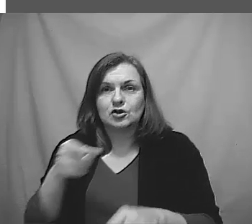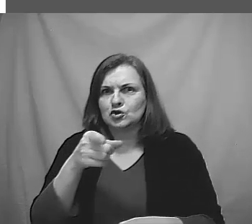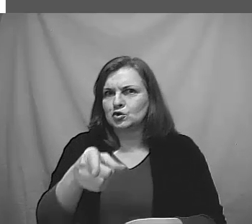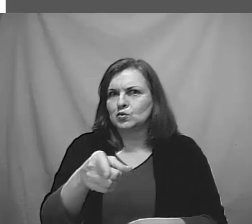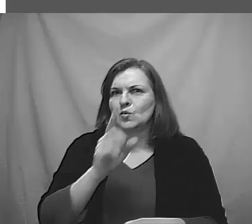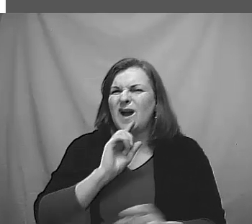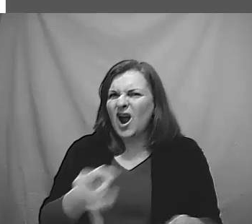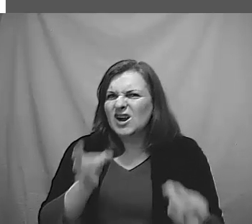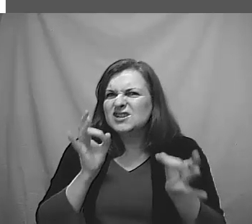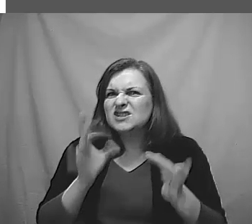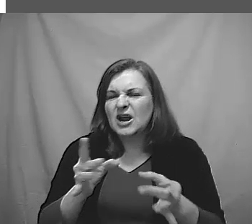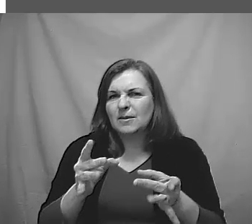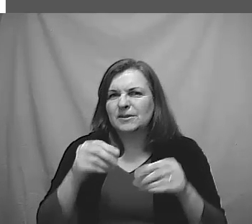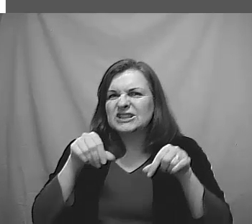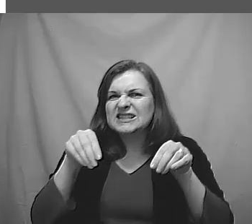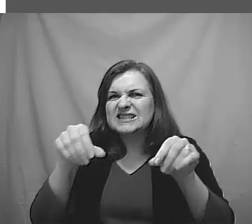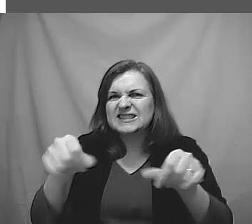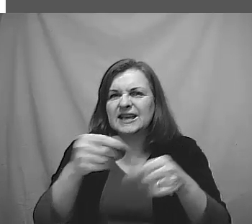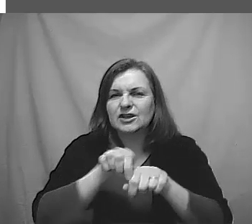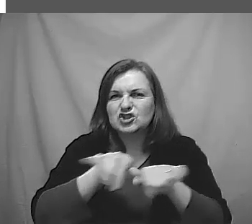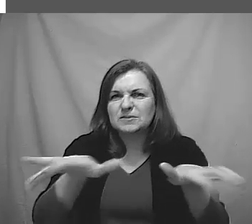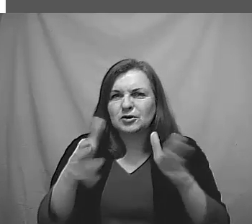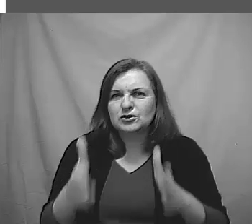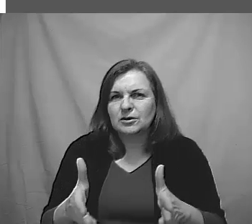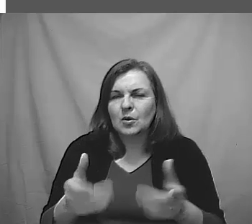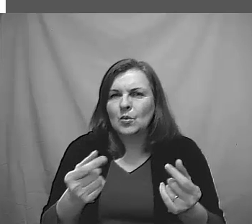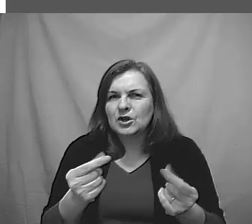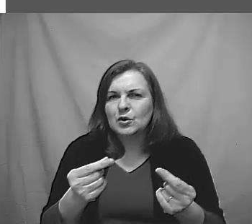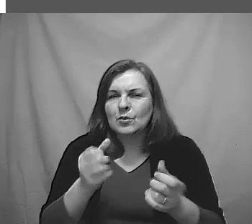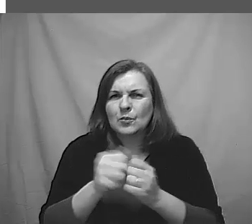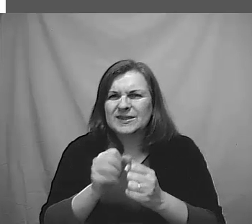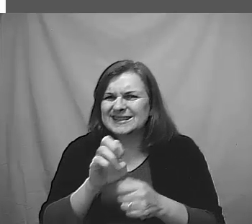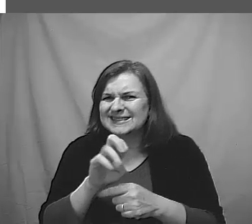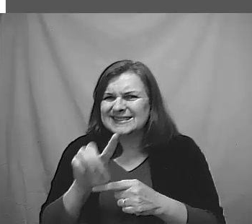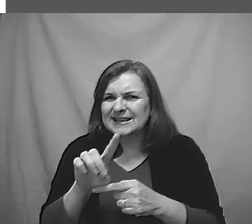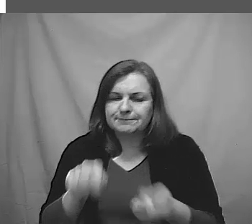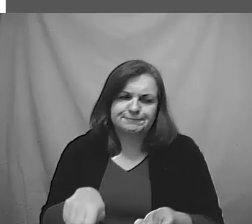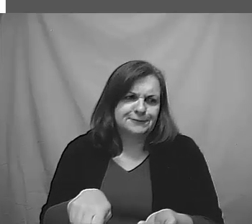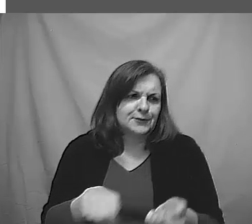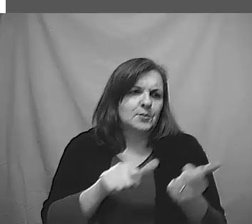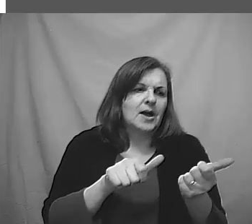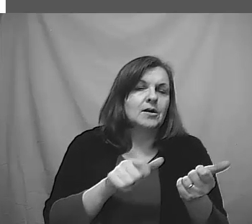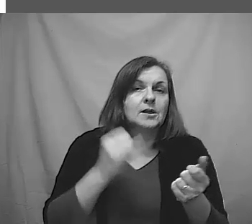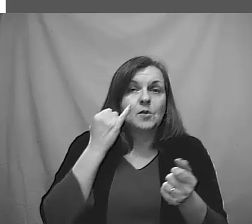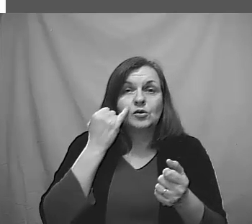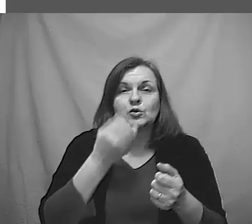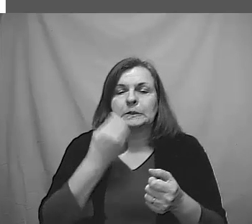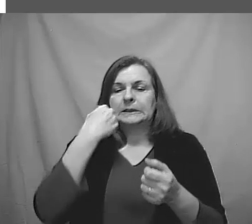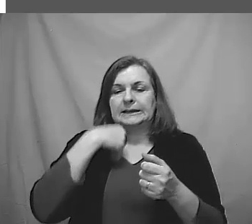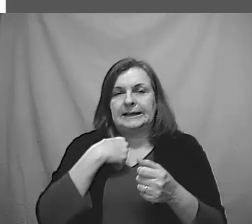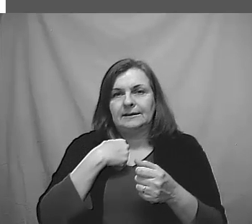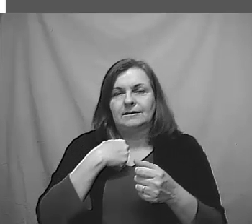for deposit -- you are a terrible seed disperser!! you deposit seeds in the garbage can or if you eat them accidentally